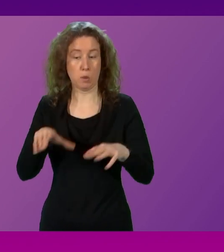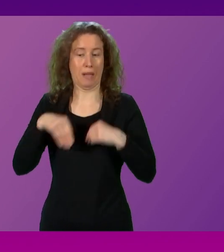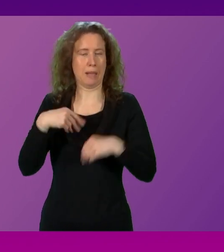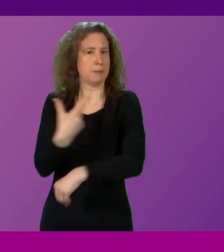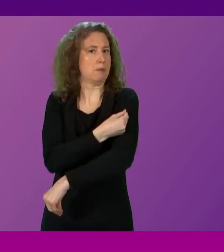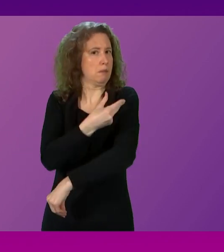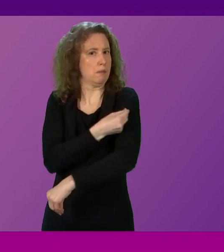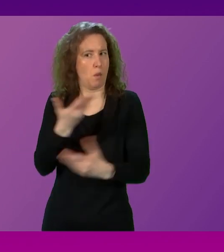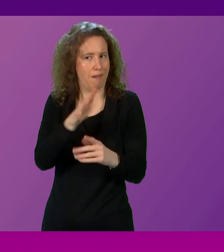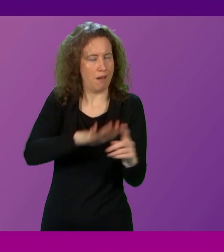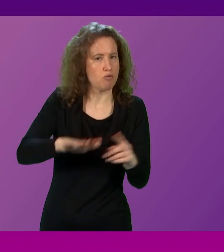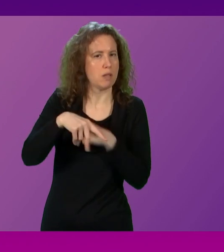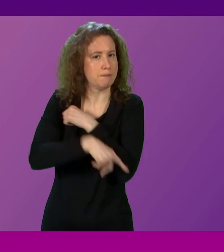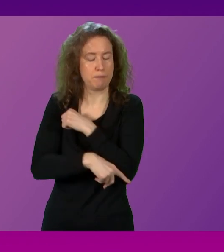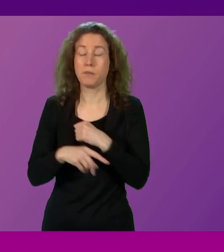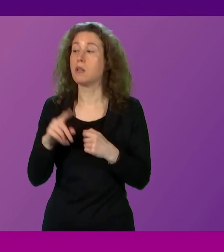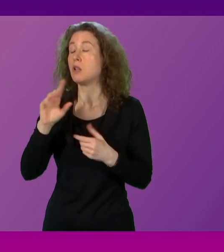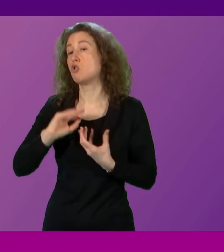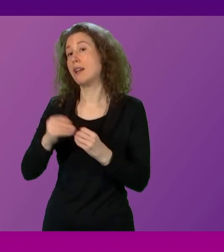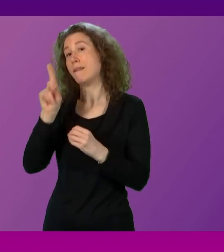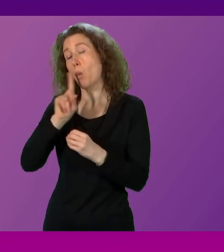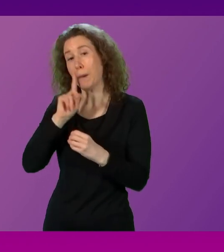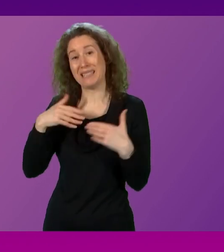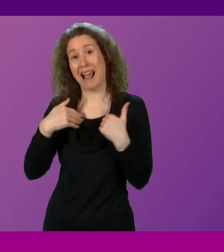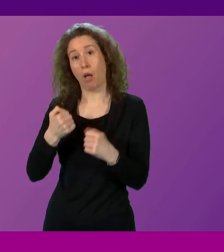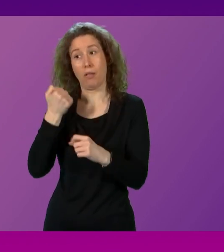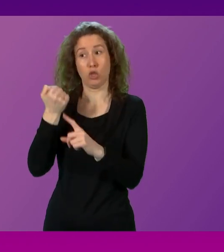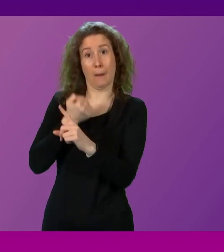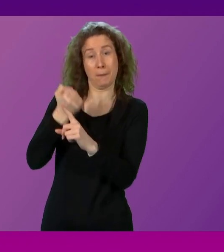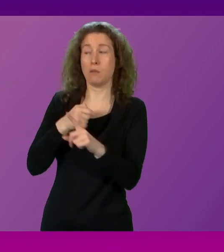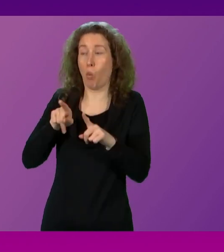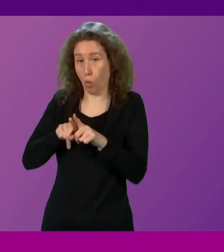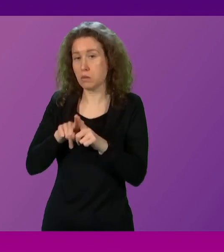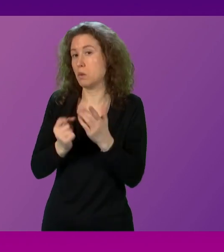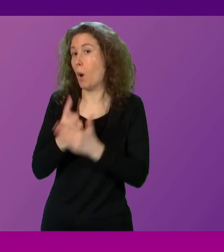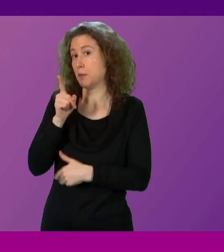The creation of a women’s health champion provides a further opportunity for such issues